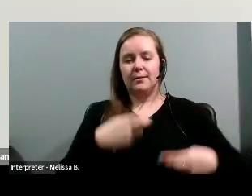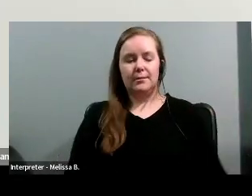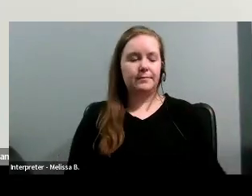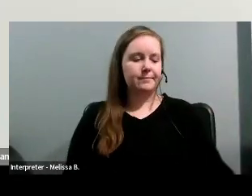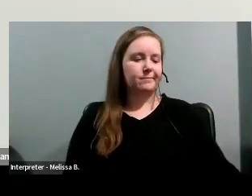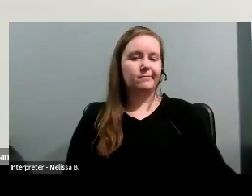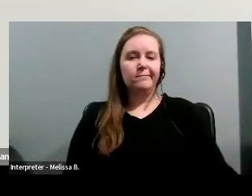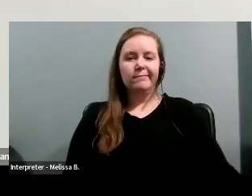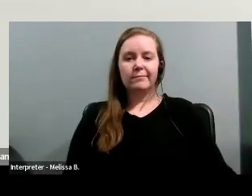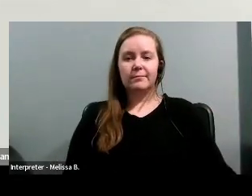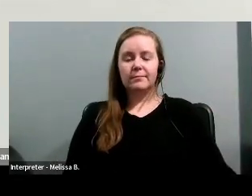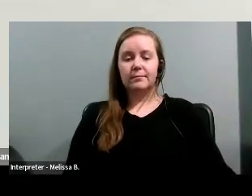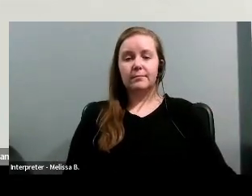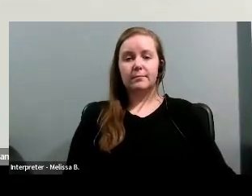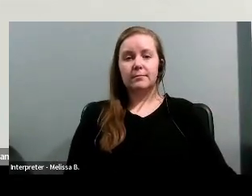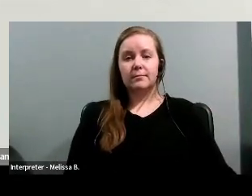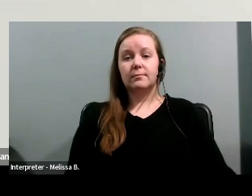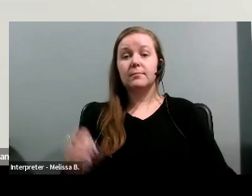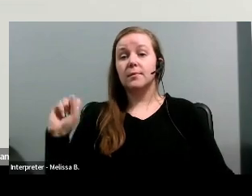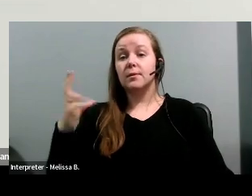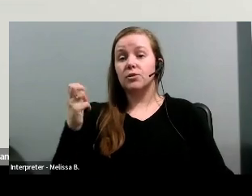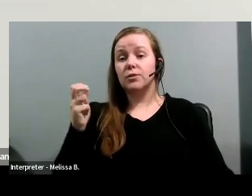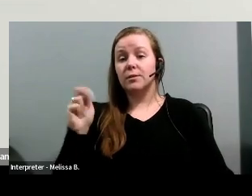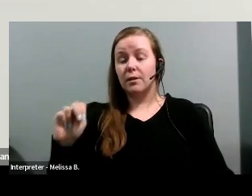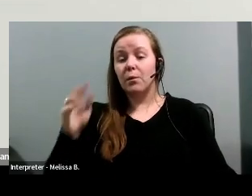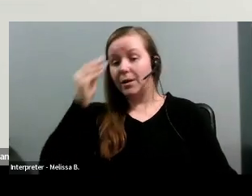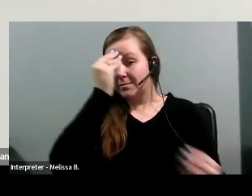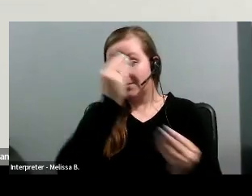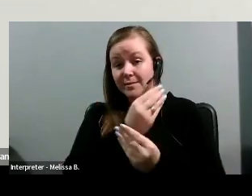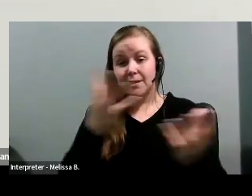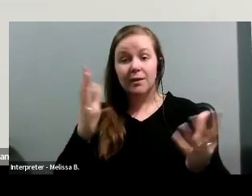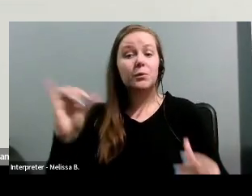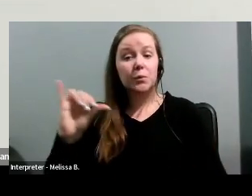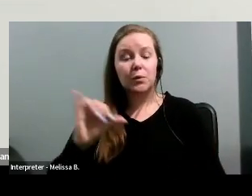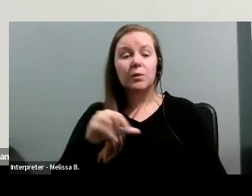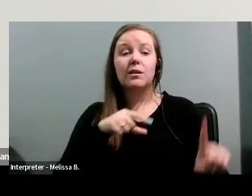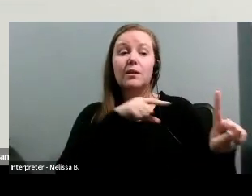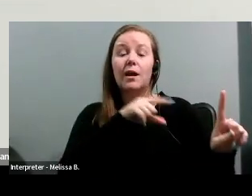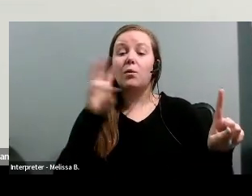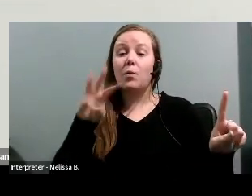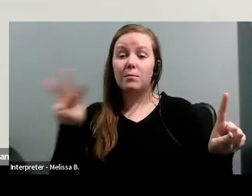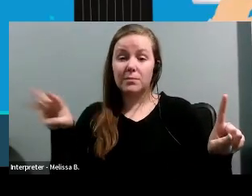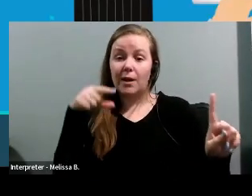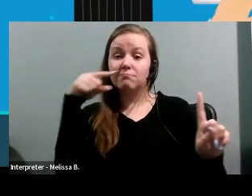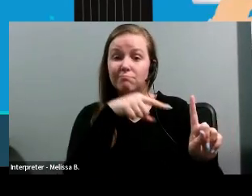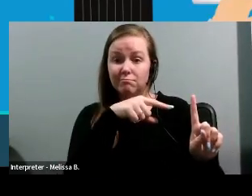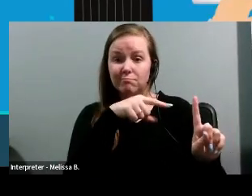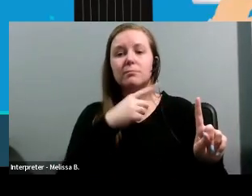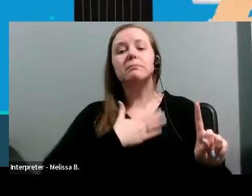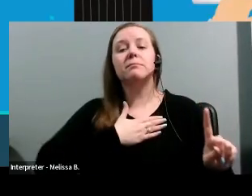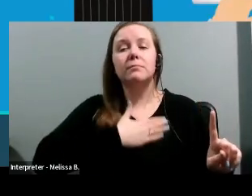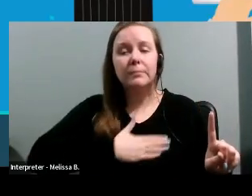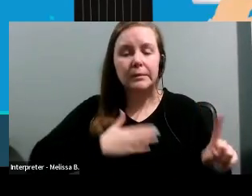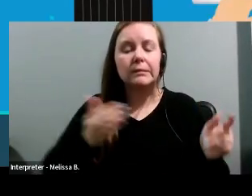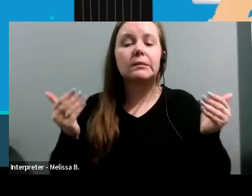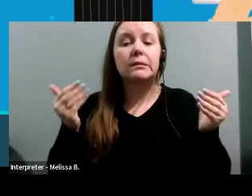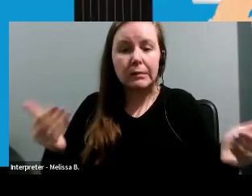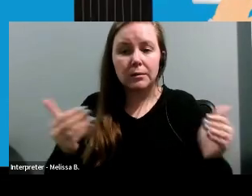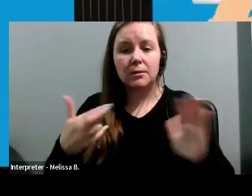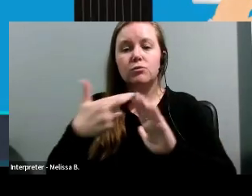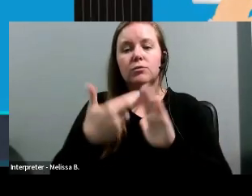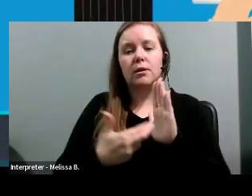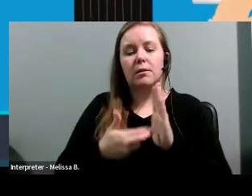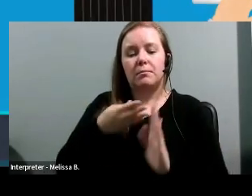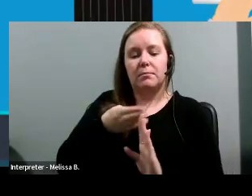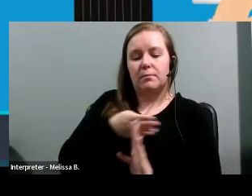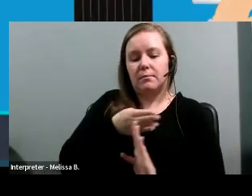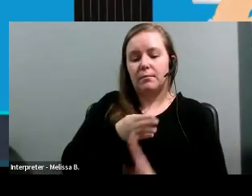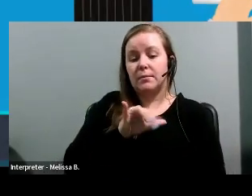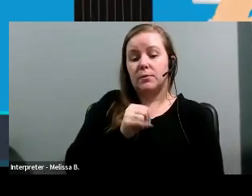Shannon Spencer (she/her): I do also want to note as well, too, on the webpage, they do recommend, as we said, please register by Monday, January 19th.